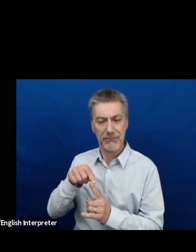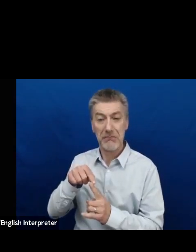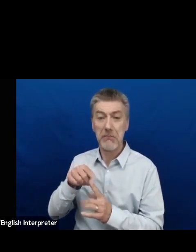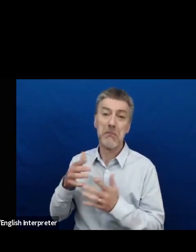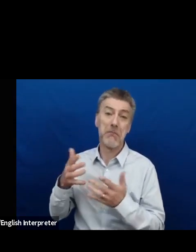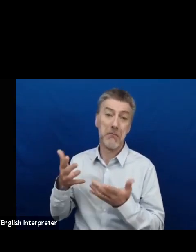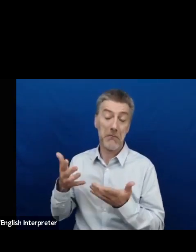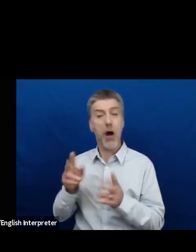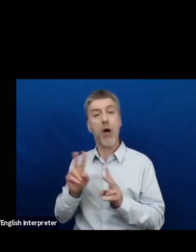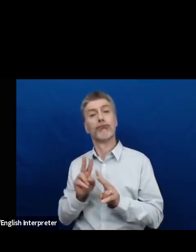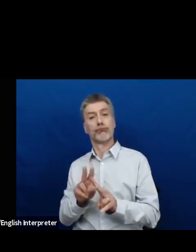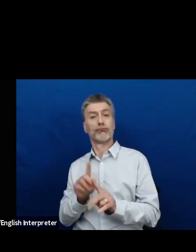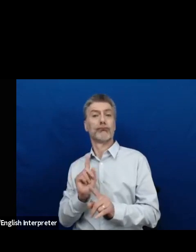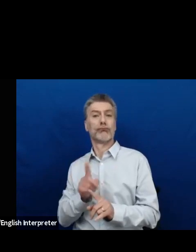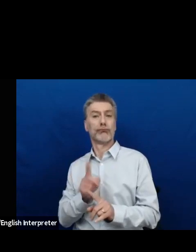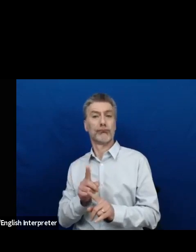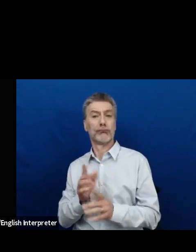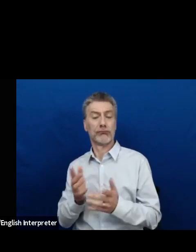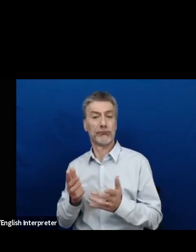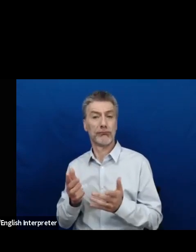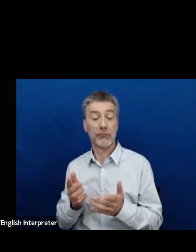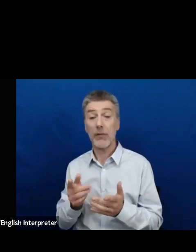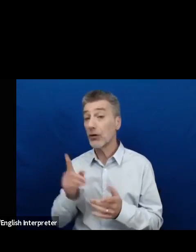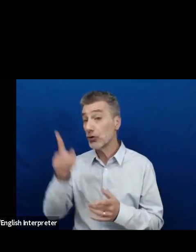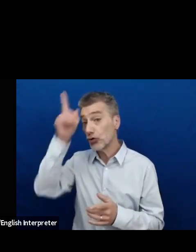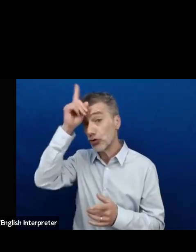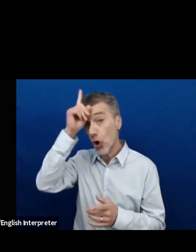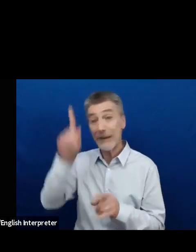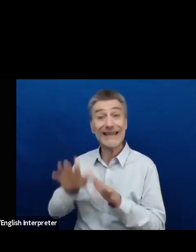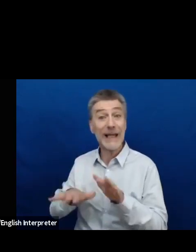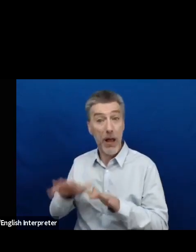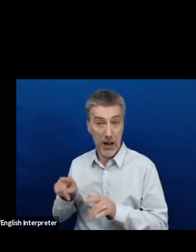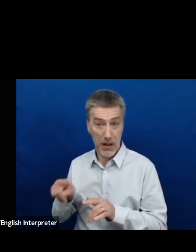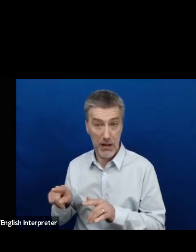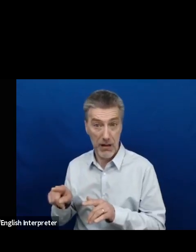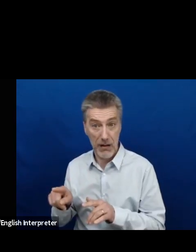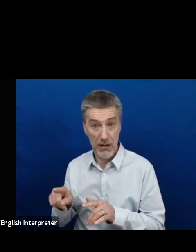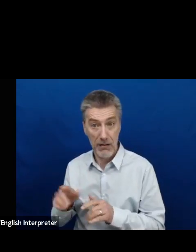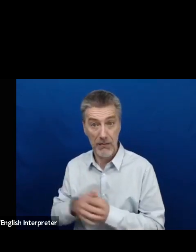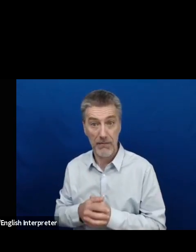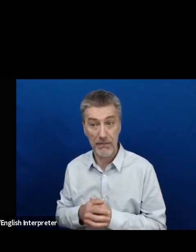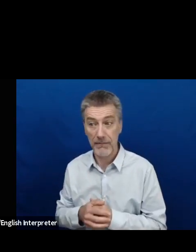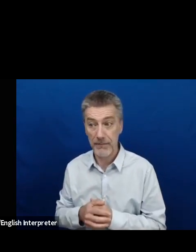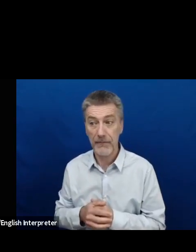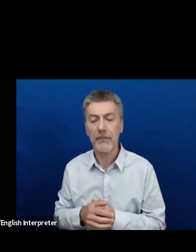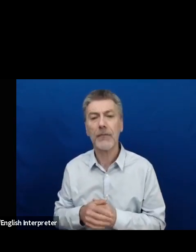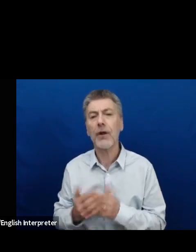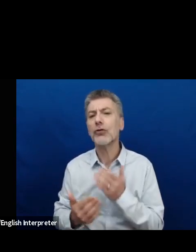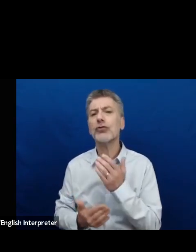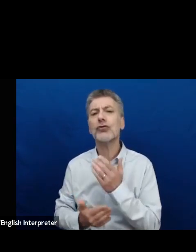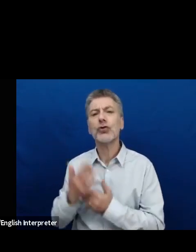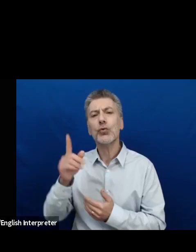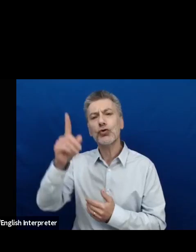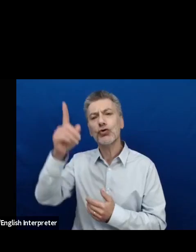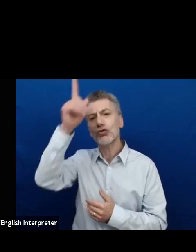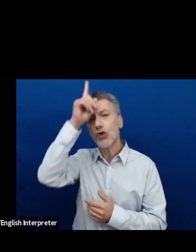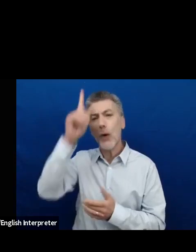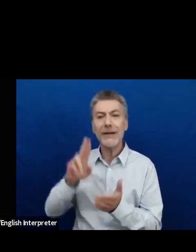for the colonies was low located in the Home Office under the remit of domestic and not foreign